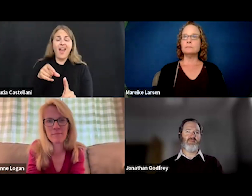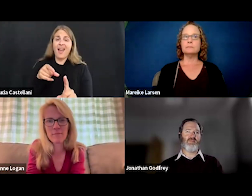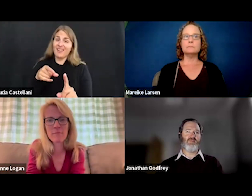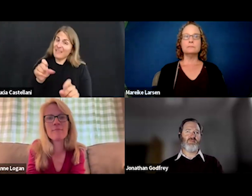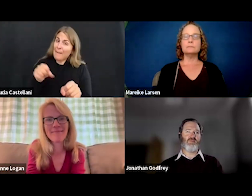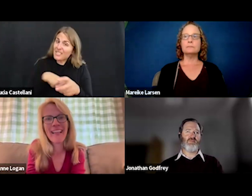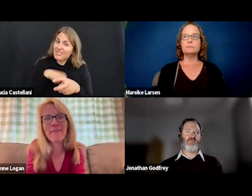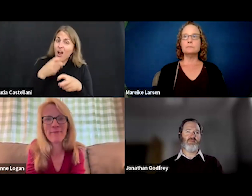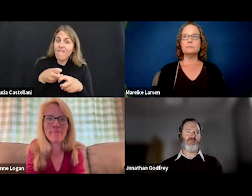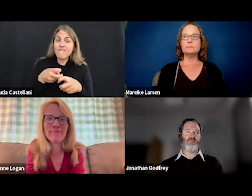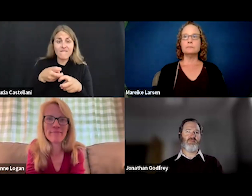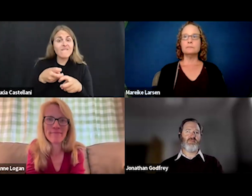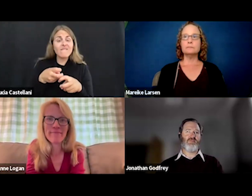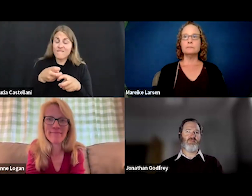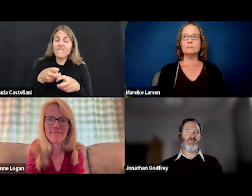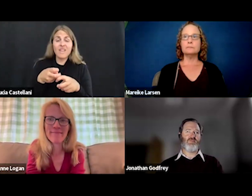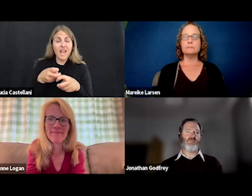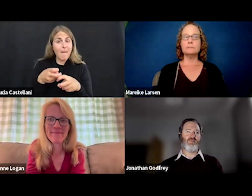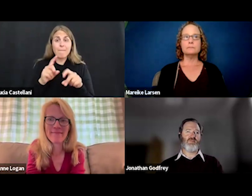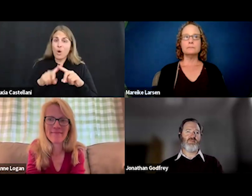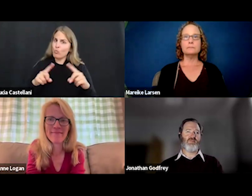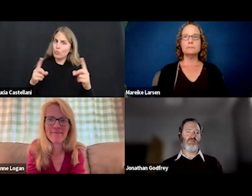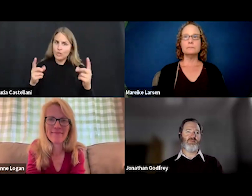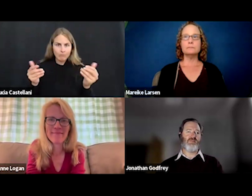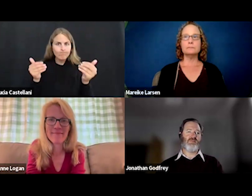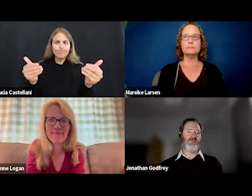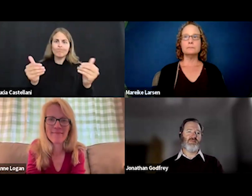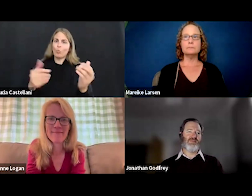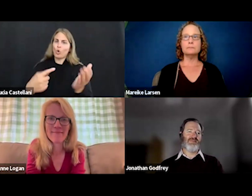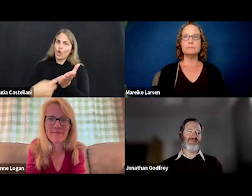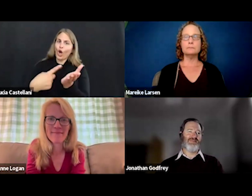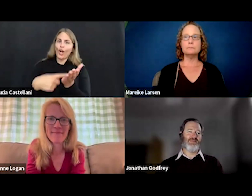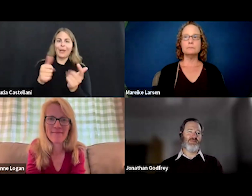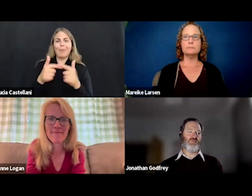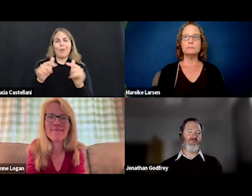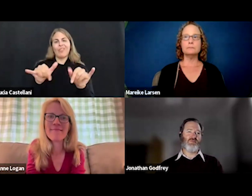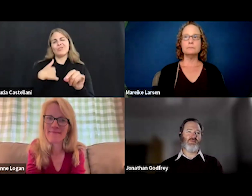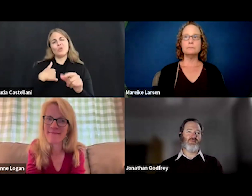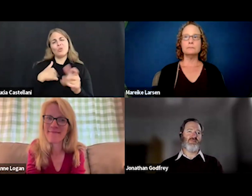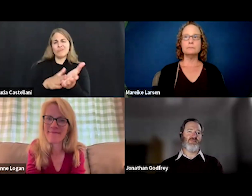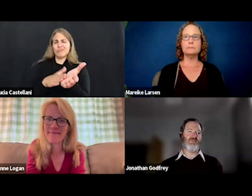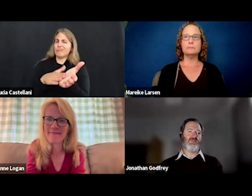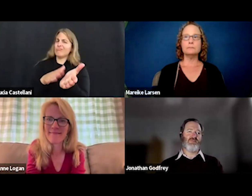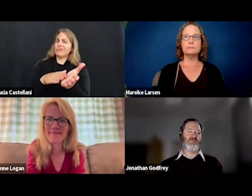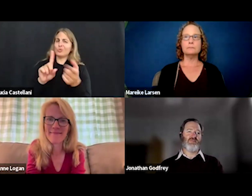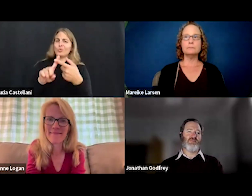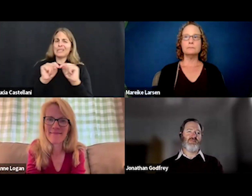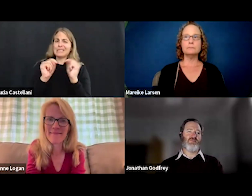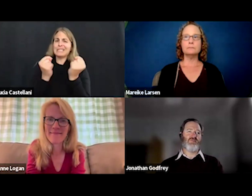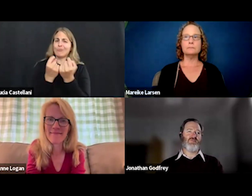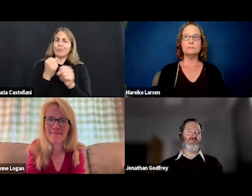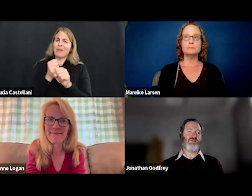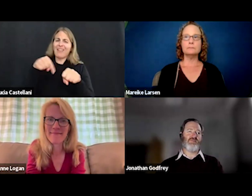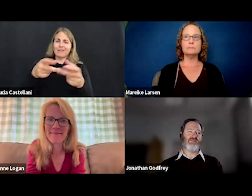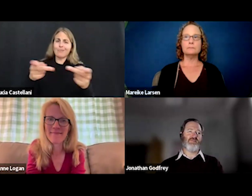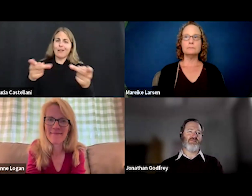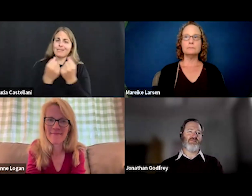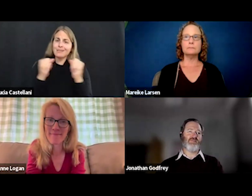and we are having this conversation. So kudos to the team for making this safe space. Kudos to you all for joining.